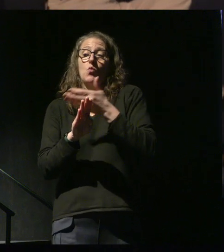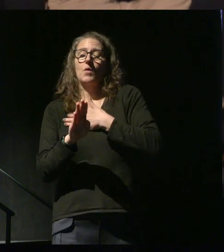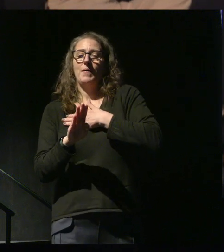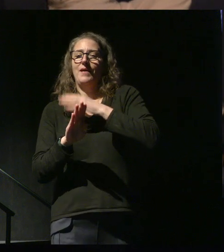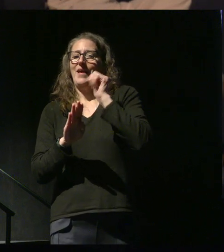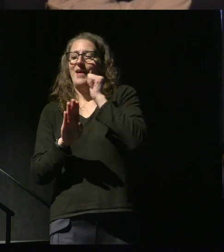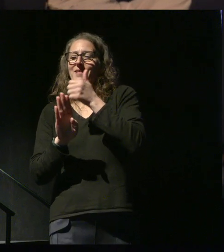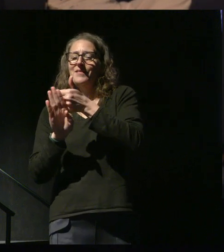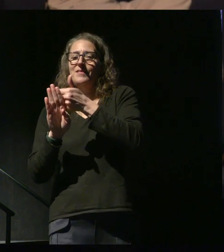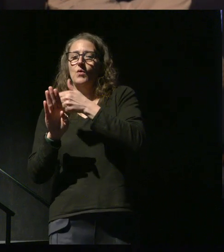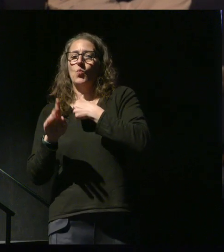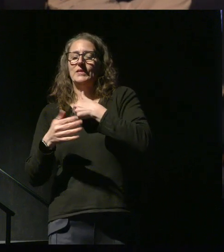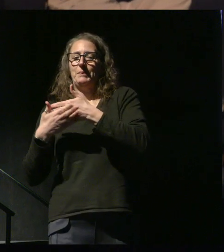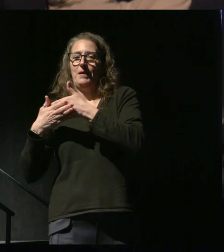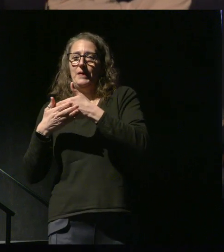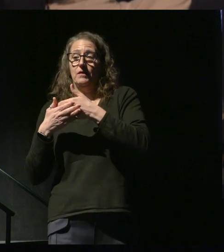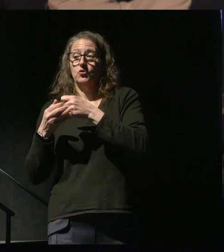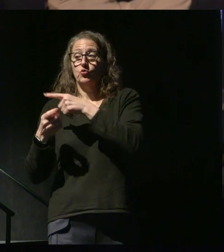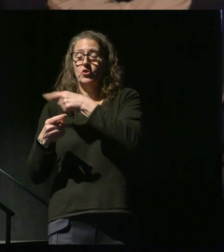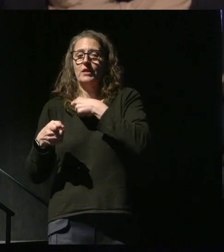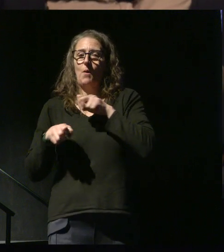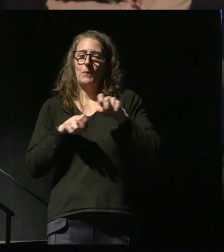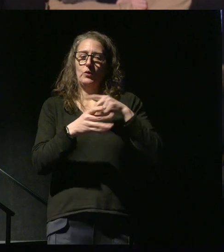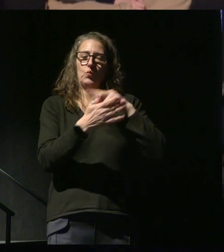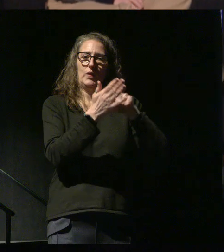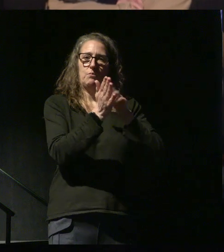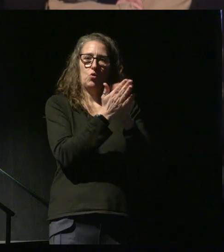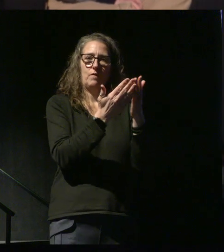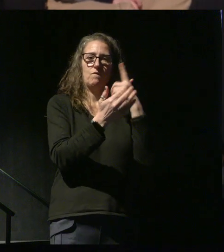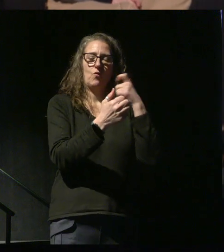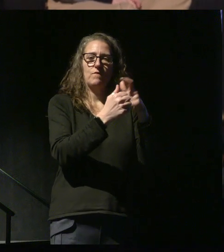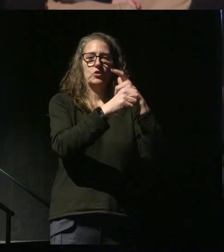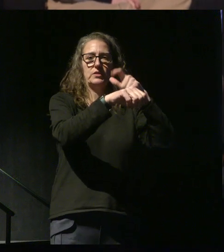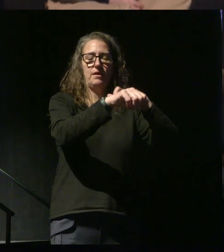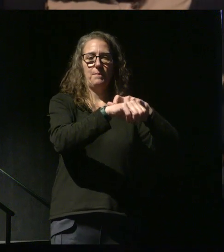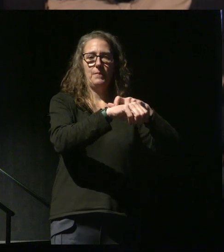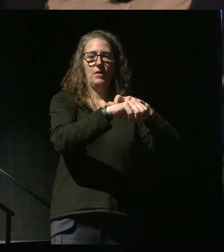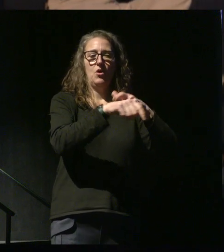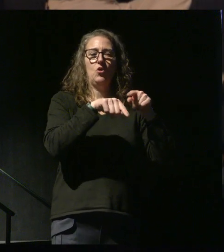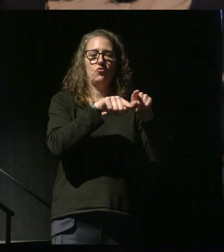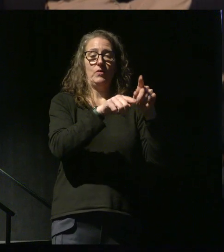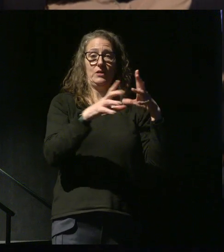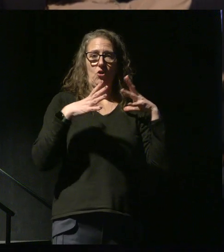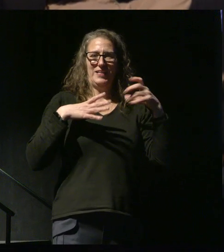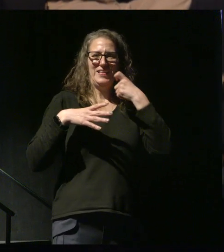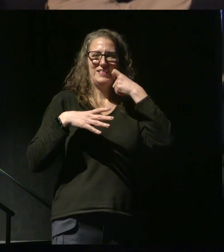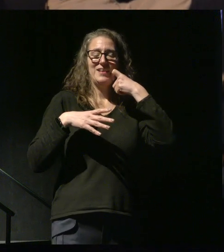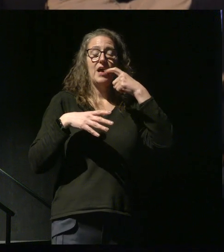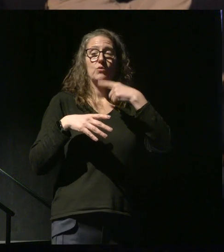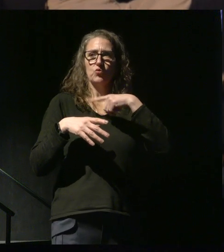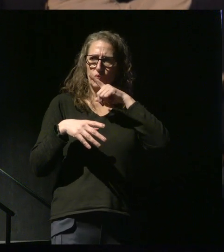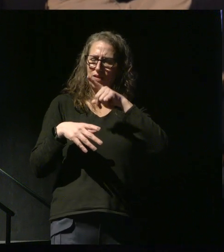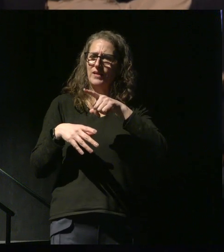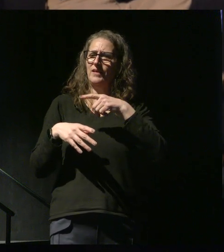And she had the opportunity to read it, to read the book for the first time over the holidays. And it was really an occasion for us to unpack all